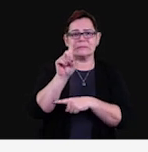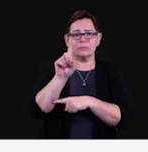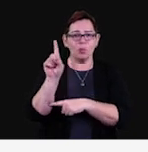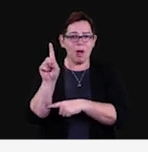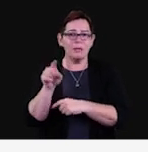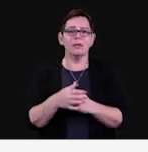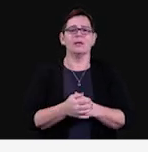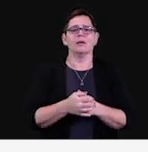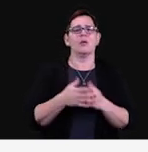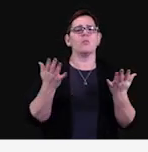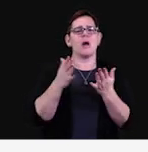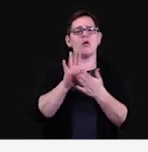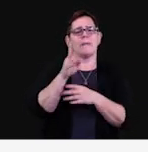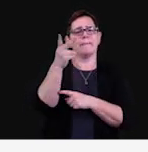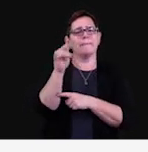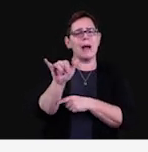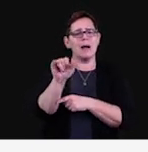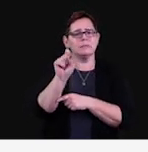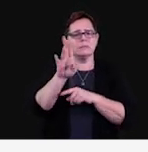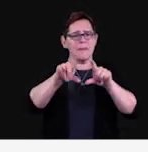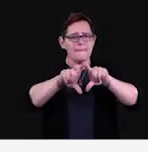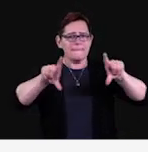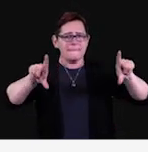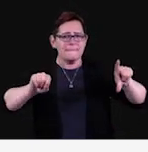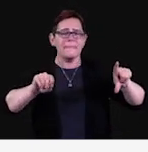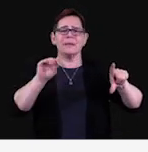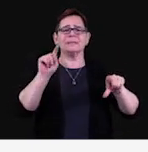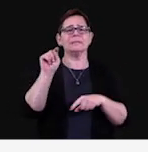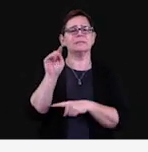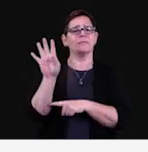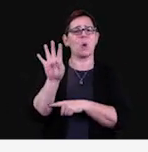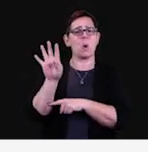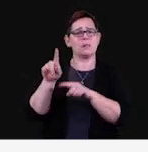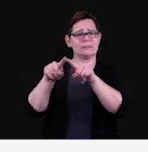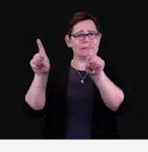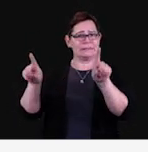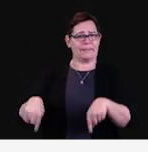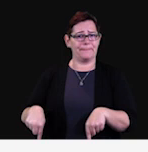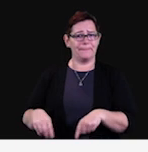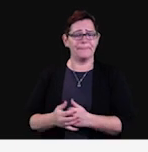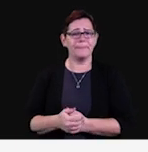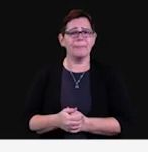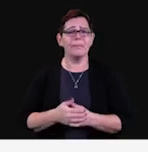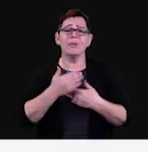Throughout the lessons, you will find definitions, examples and quizzes to test your knowledge.